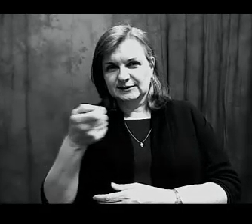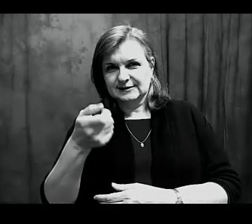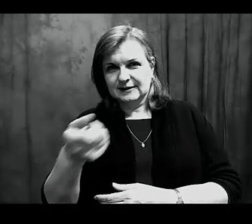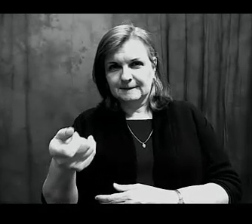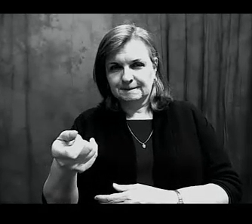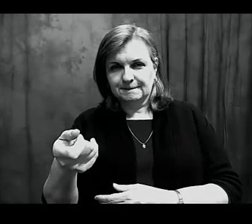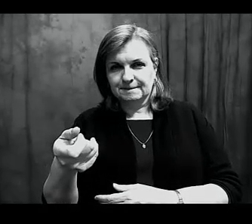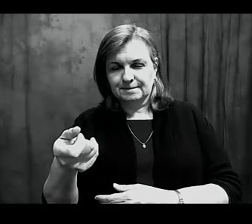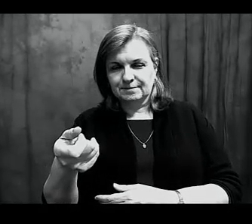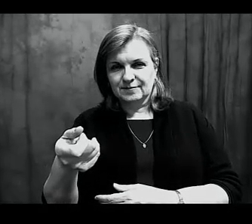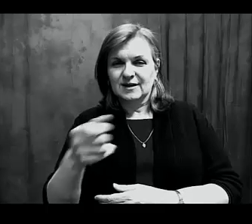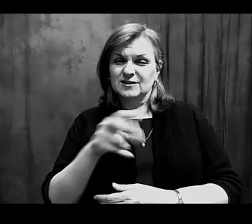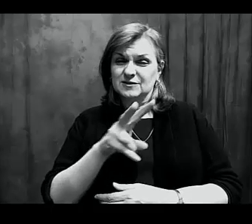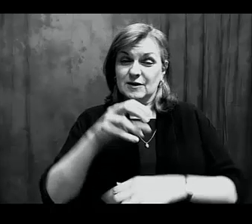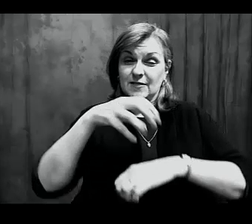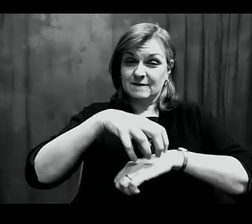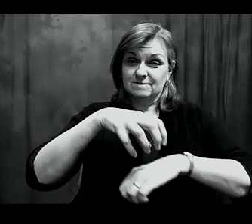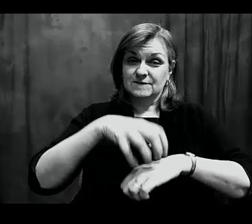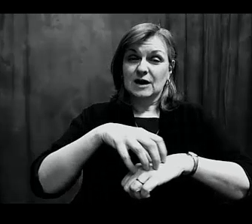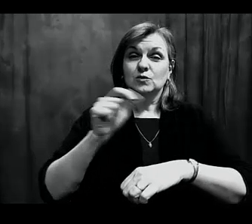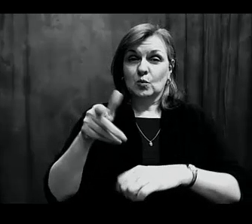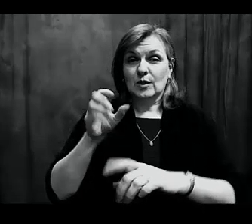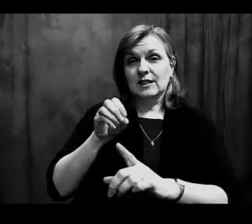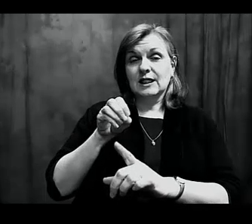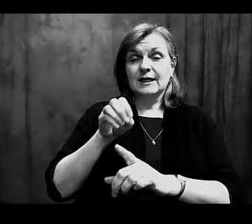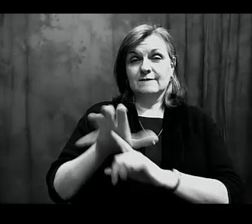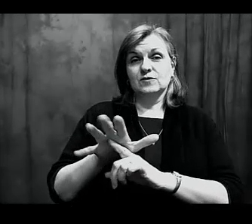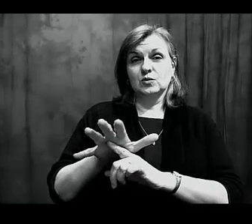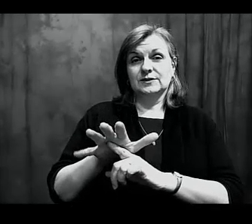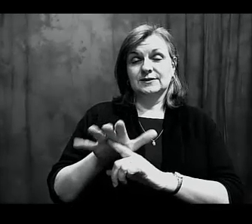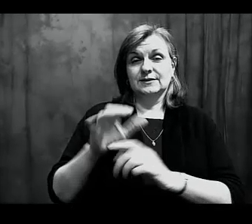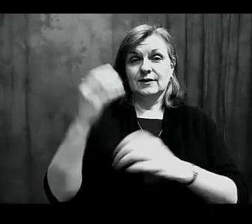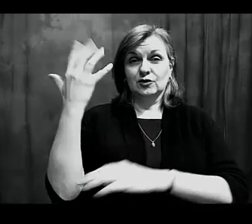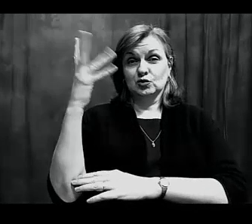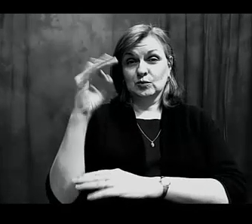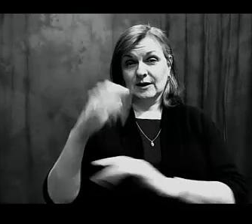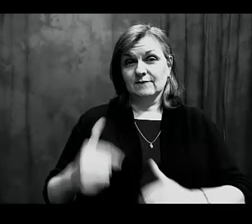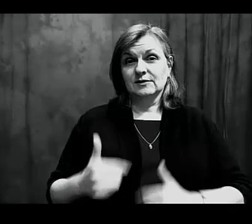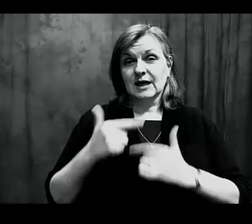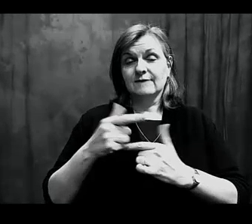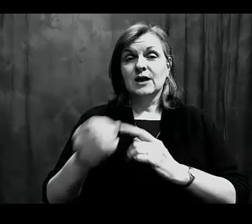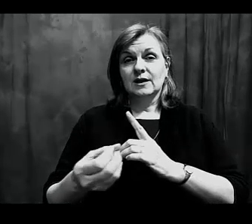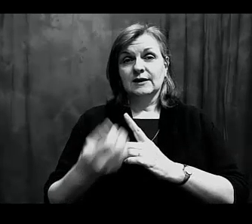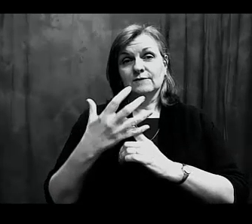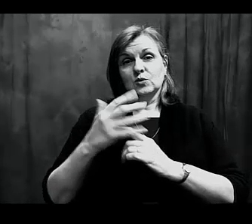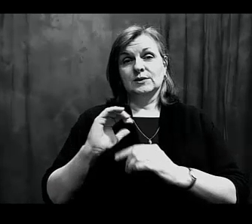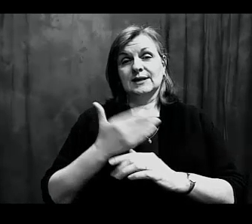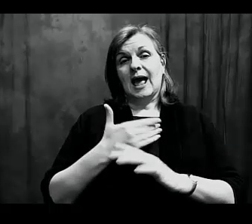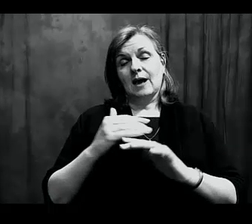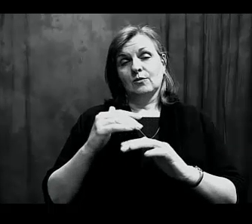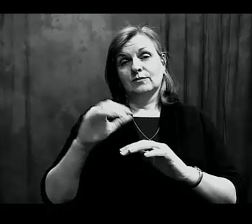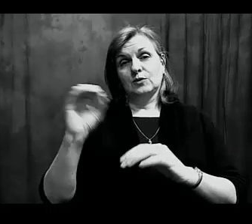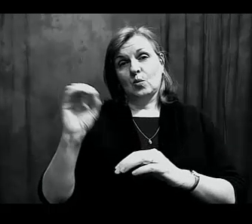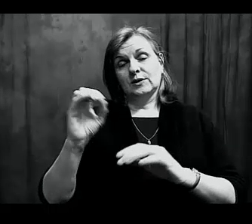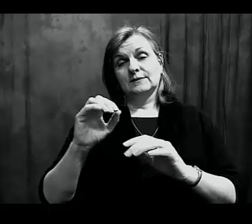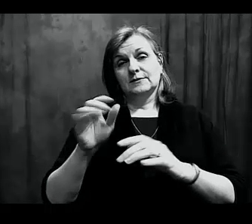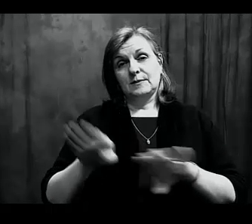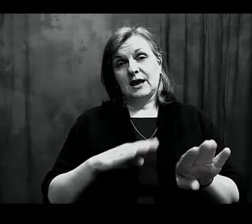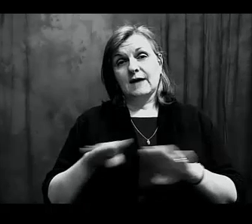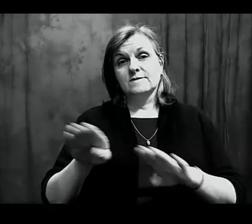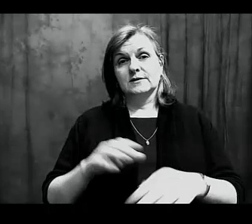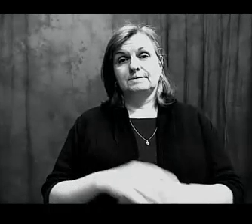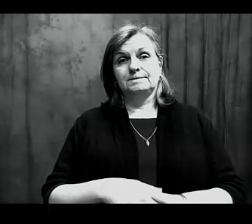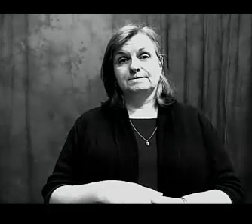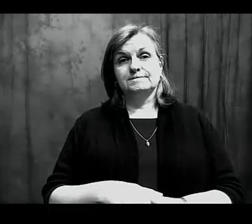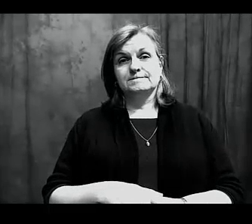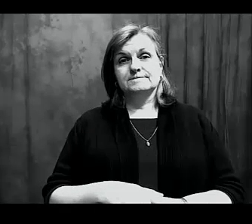being something that will influence our tree of life and will certainly influence how our organisms behave